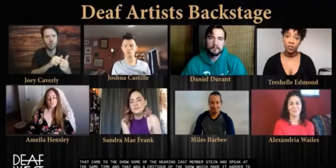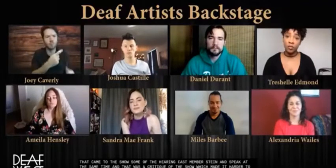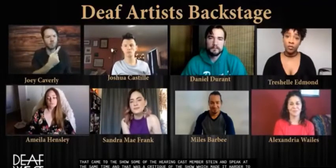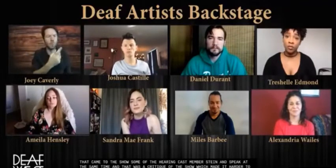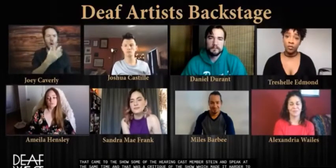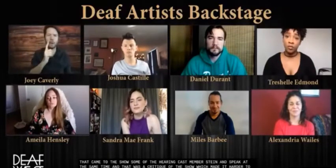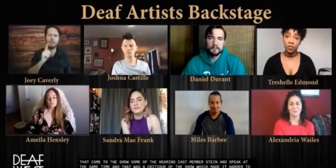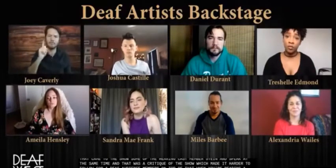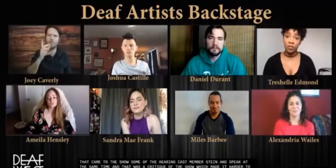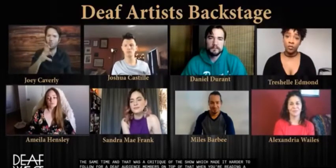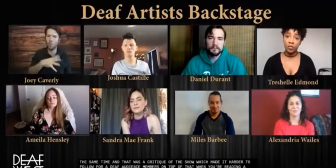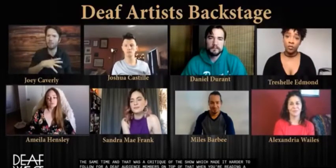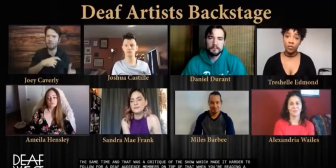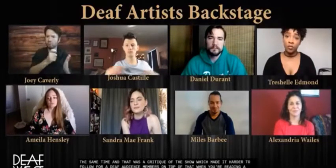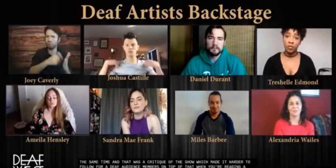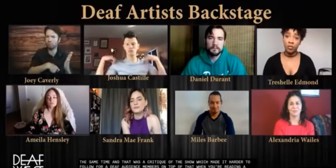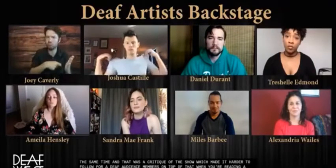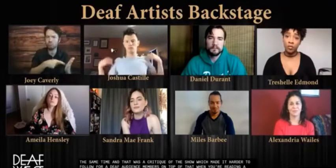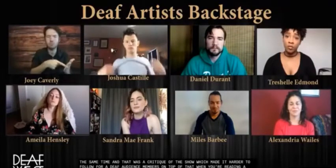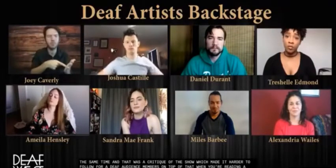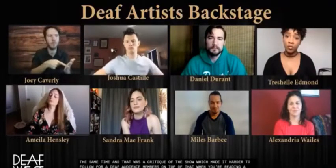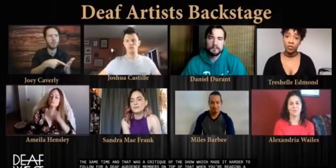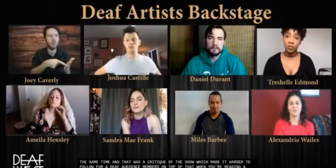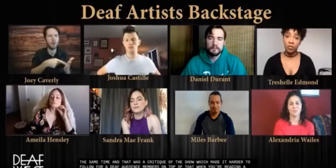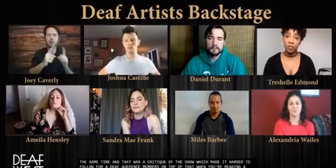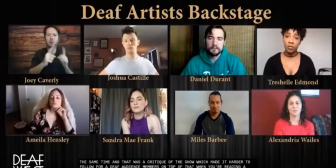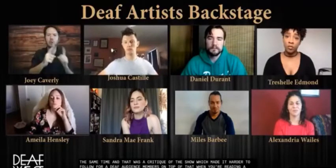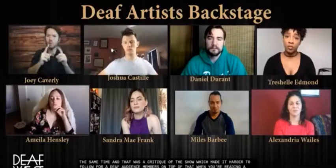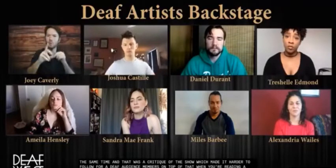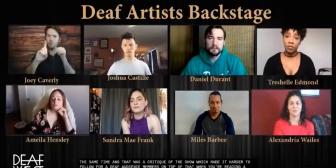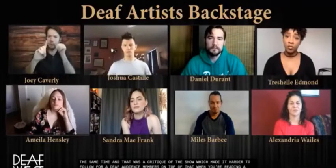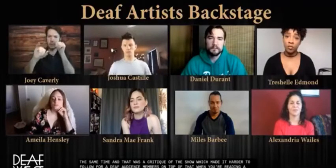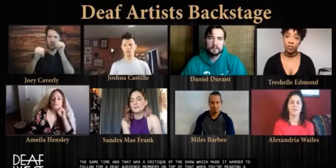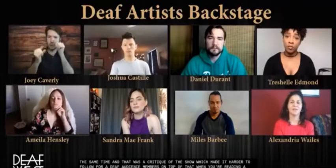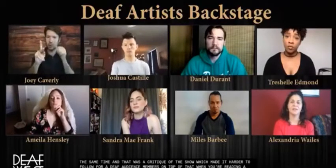I remember reading an article with a Deaf woman.